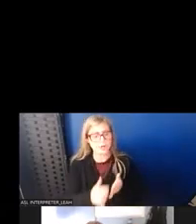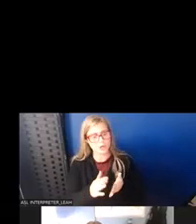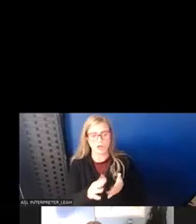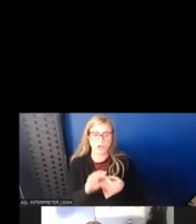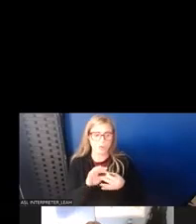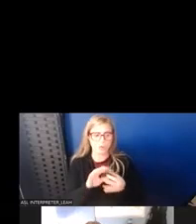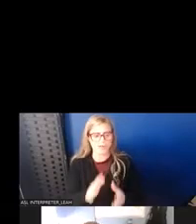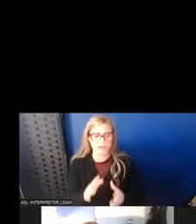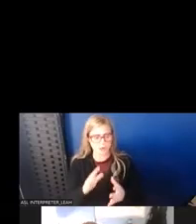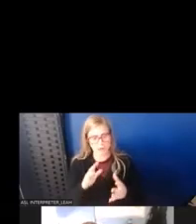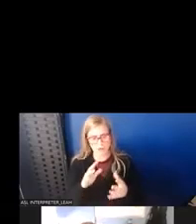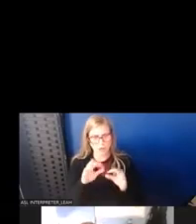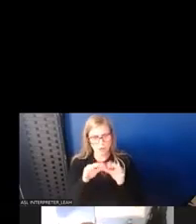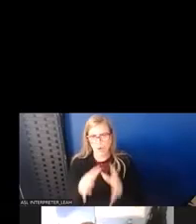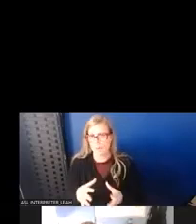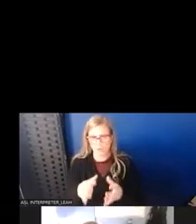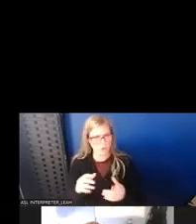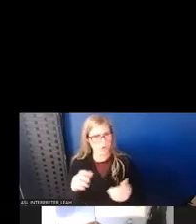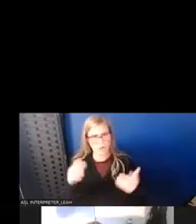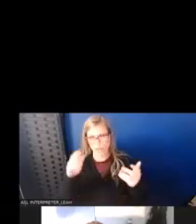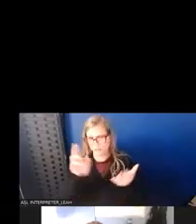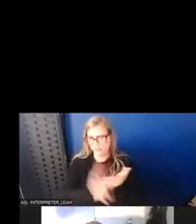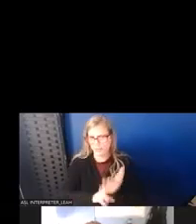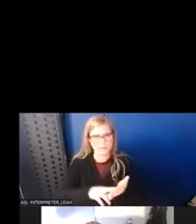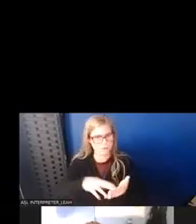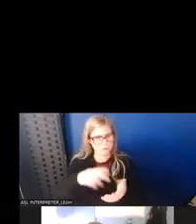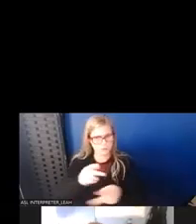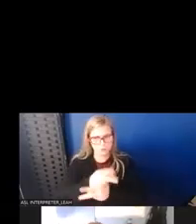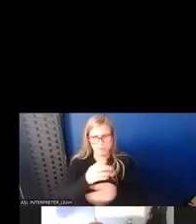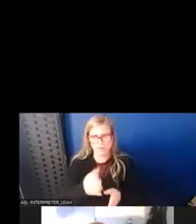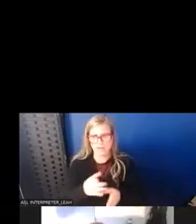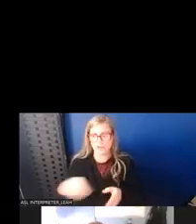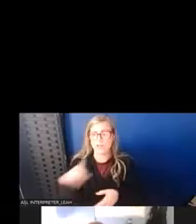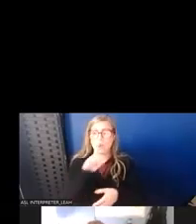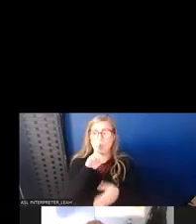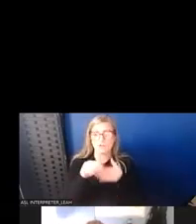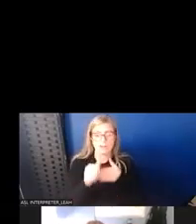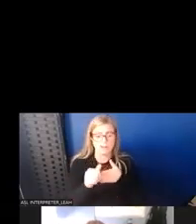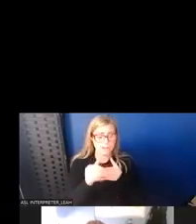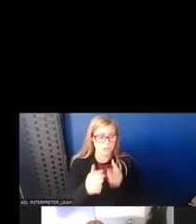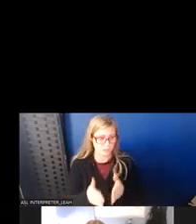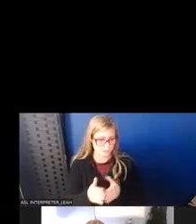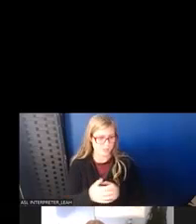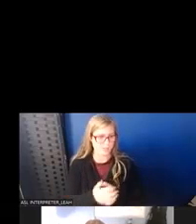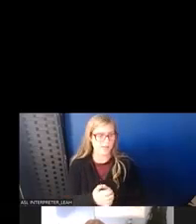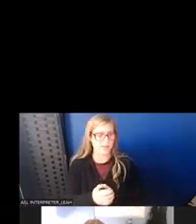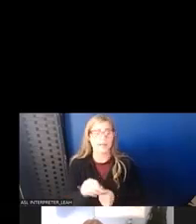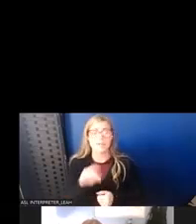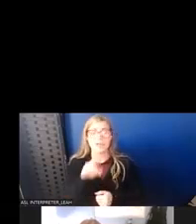interpreter, designer, supervisor, they were the leaders. And then if you were more towards the role of direct